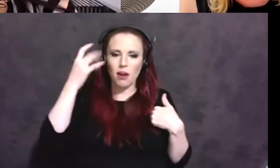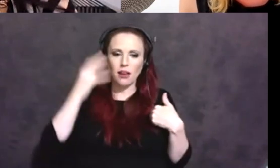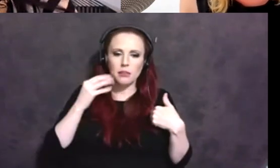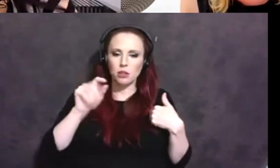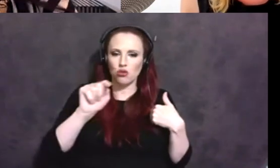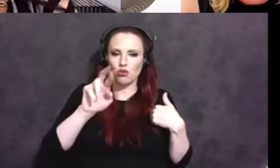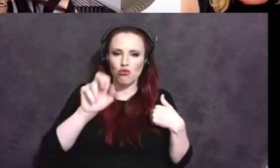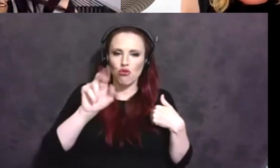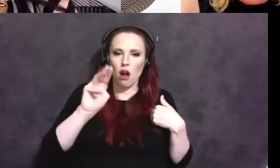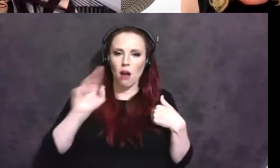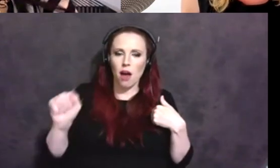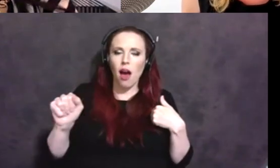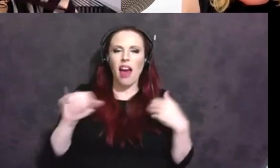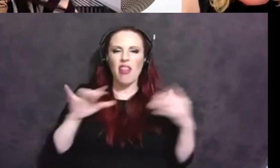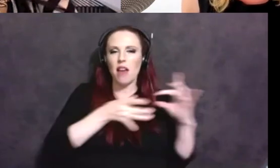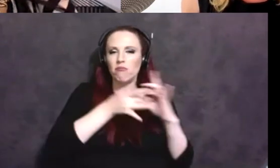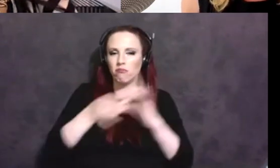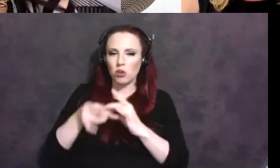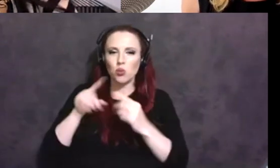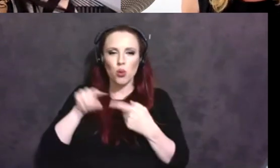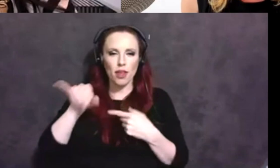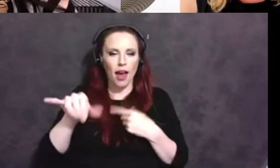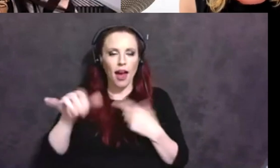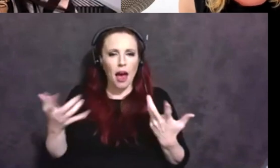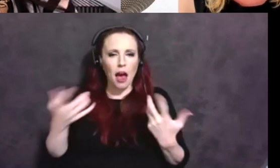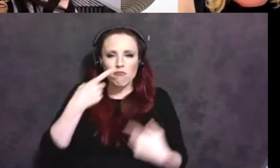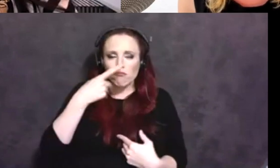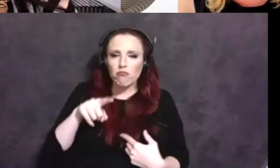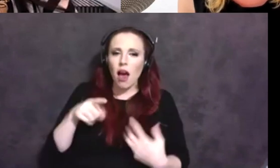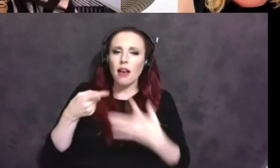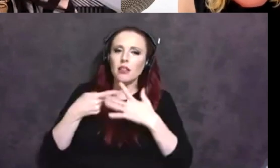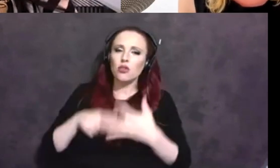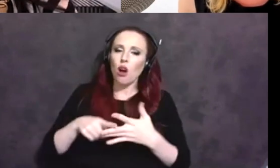how we all experience that, and racial trauma, and many of us experience trauma throughout